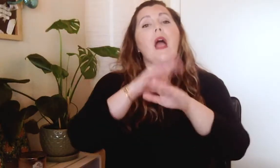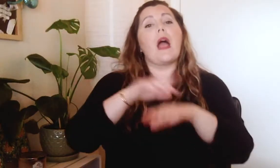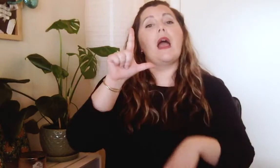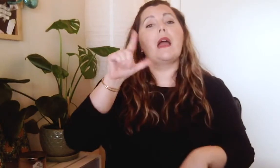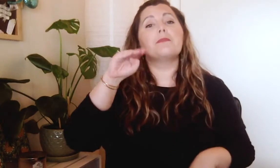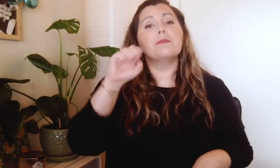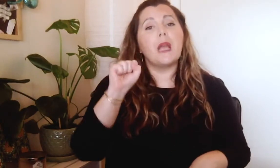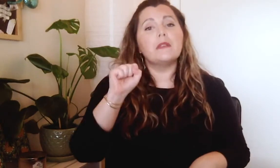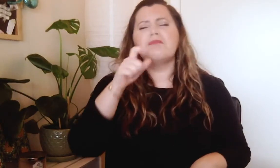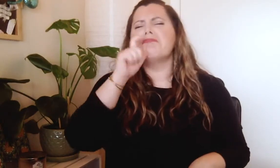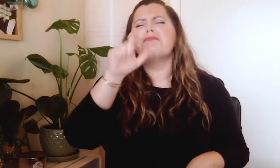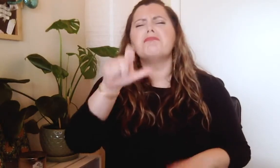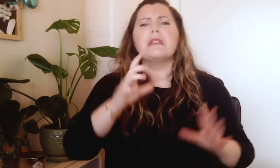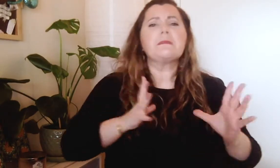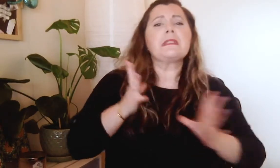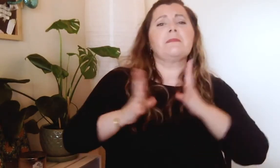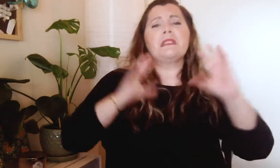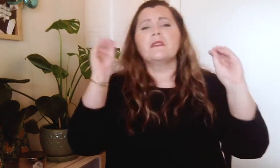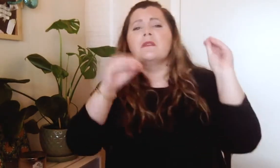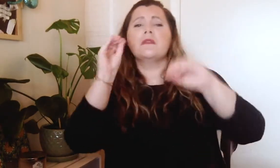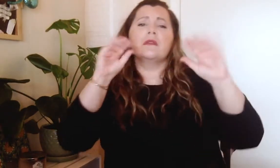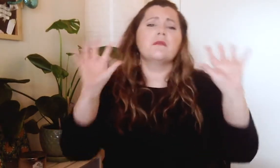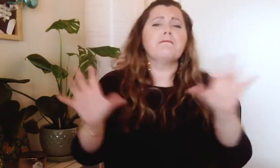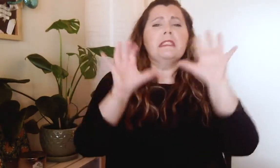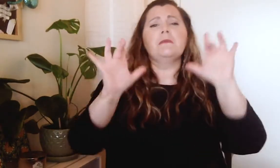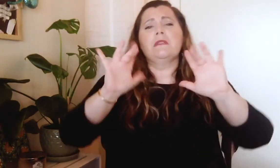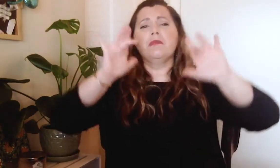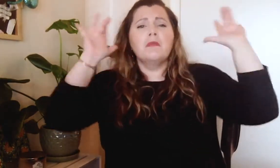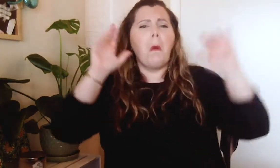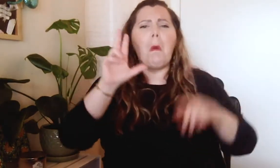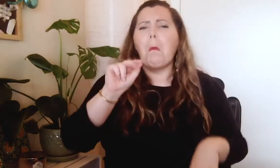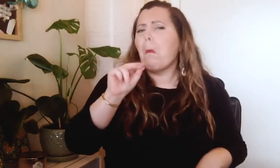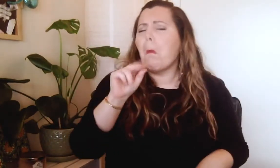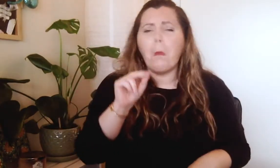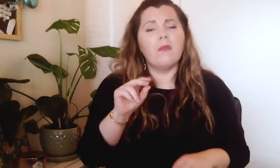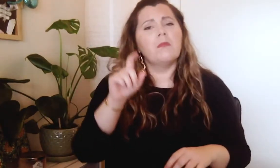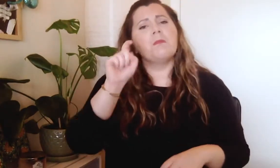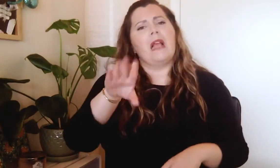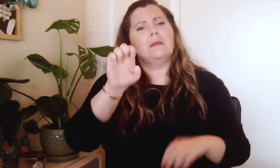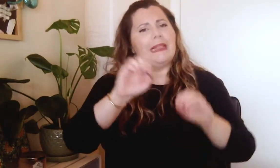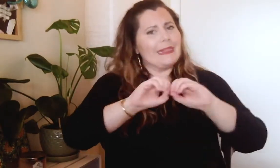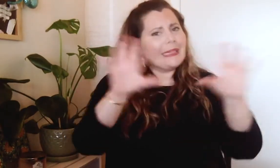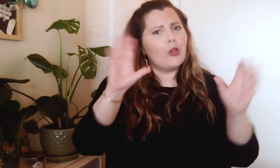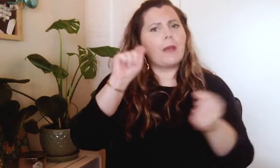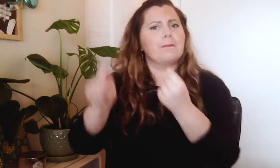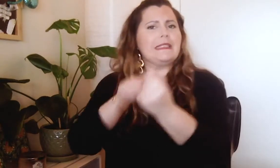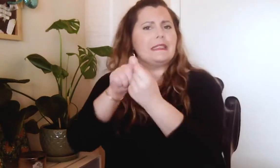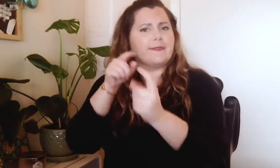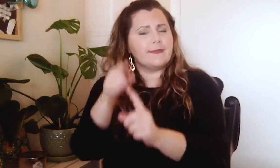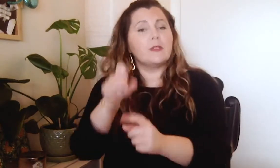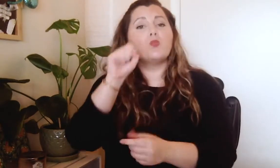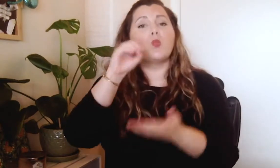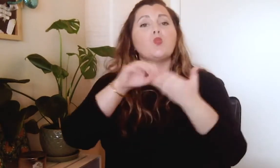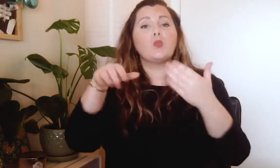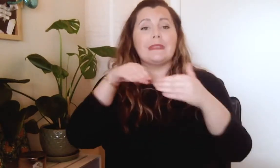Courses on a LMS don’t need to be over the top fancy. They need to be clear and specific